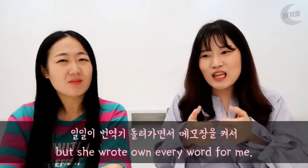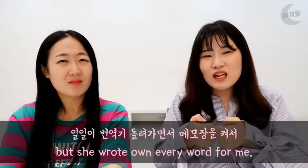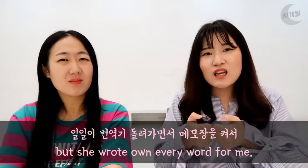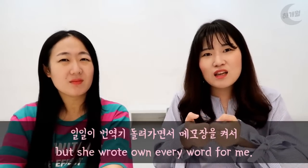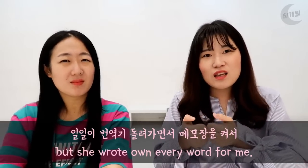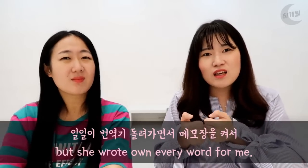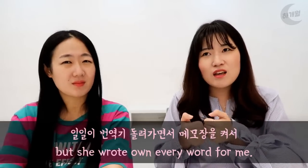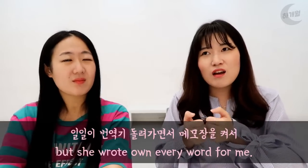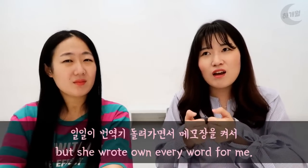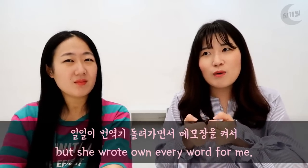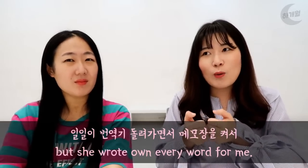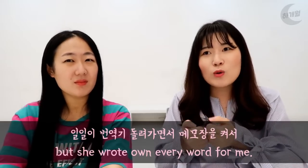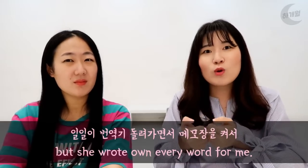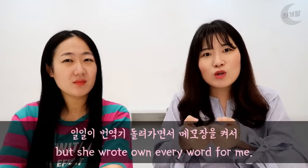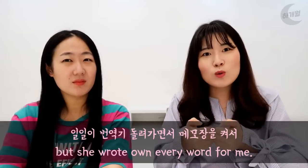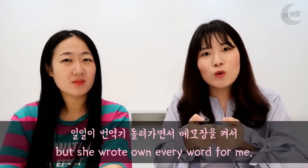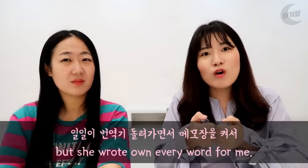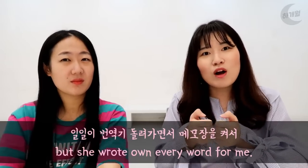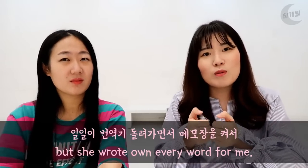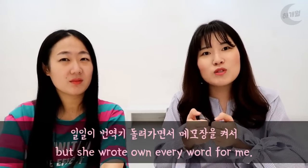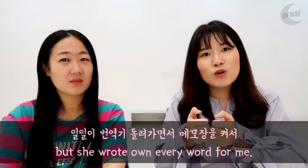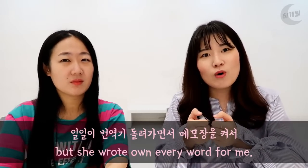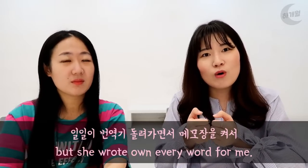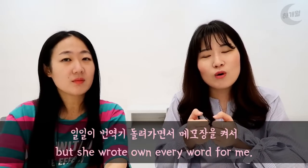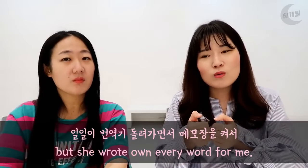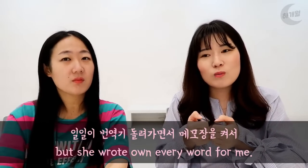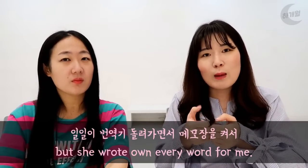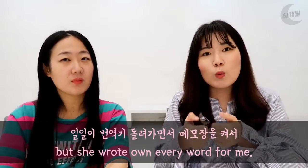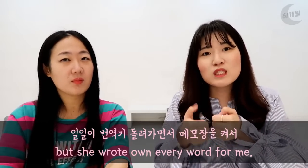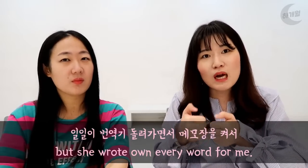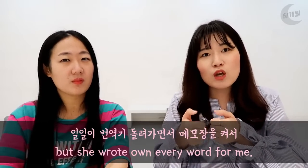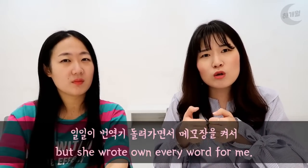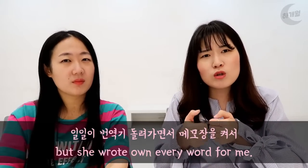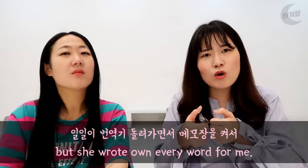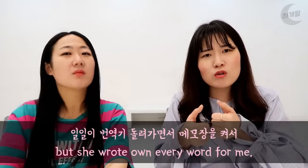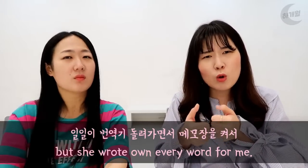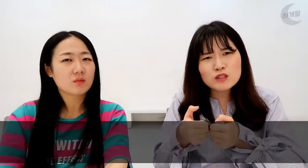but she wrote own every word for me.